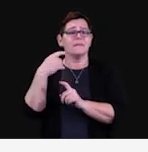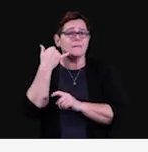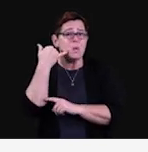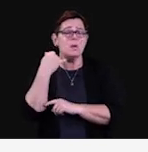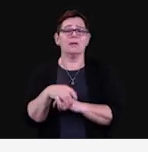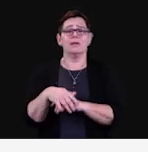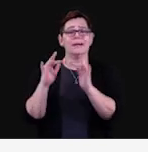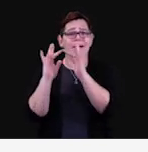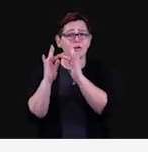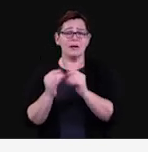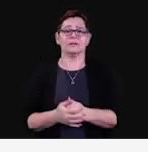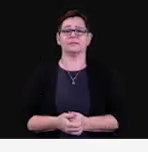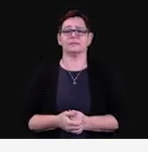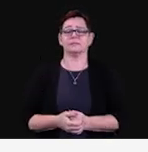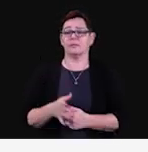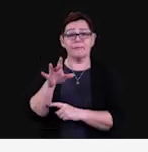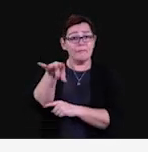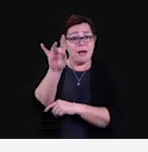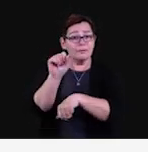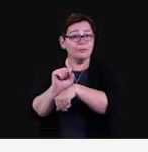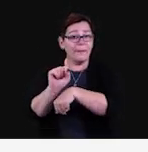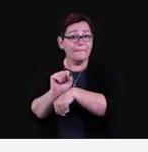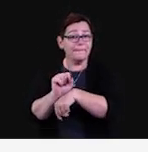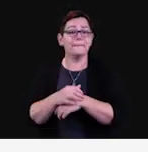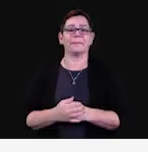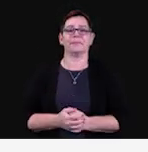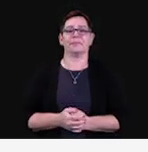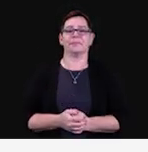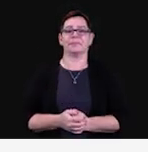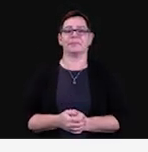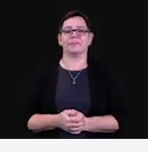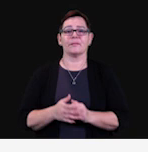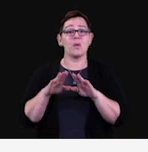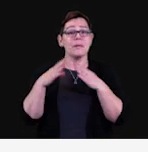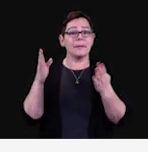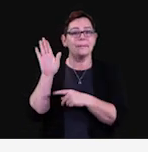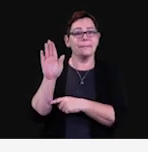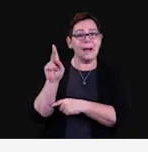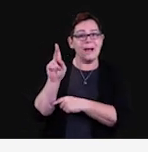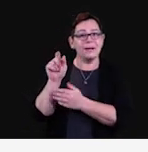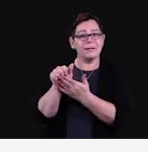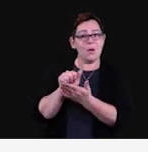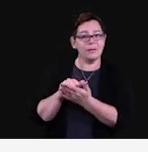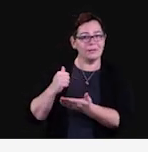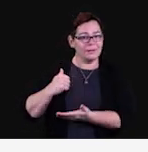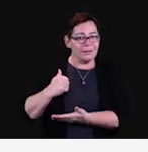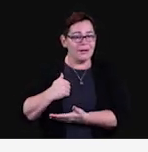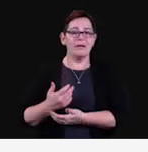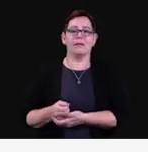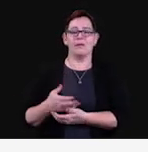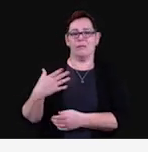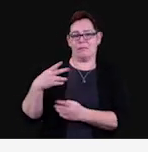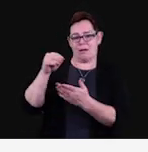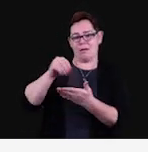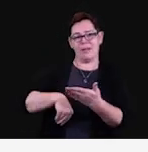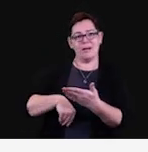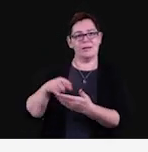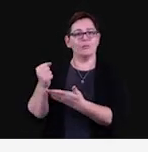find a job; open a Canadian bank account or apply for a credit card; buy a car or furniture;